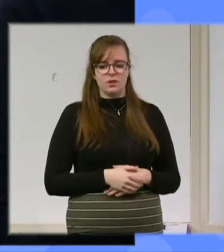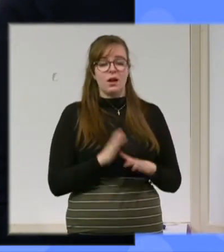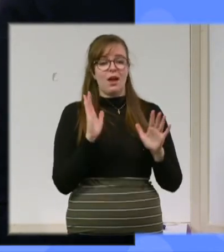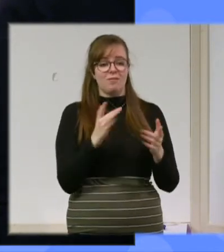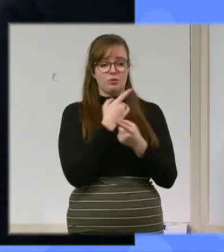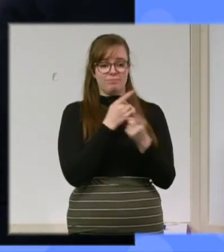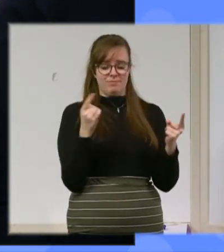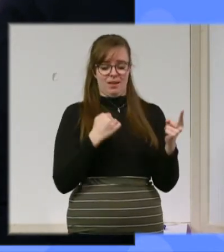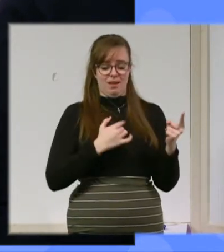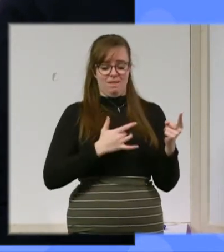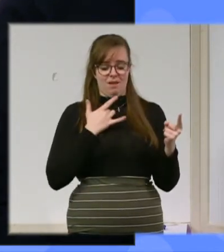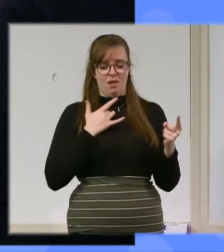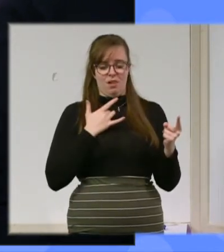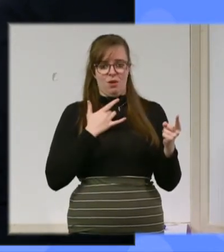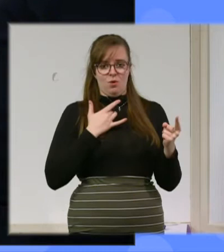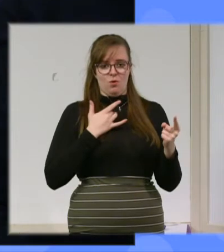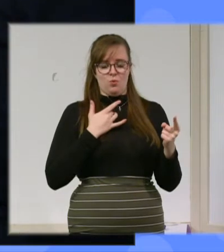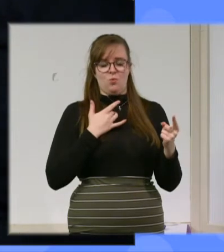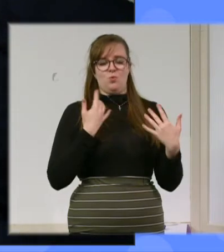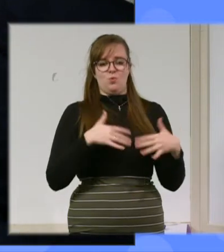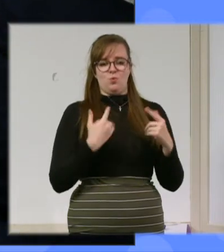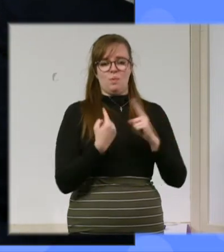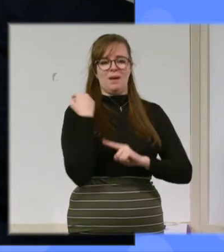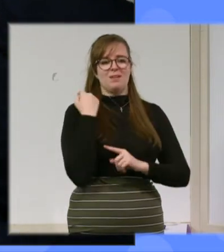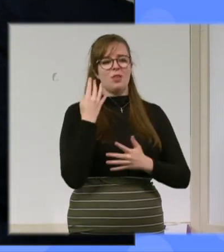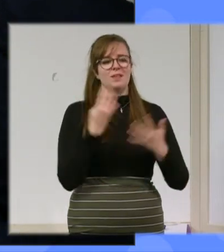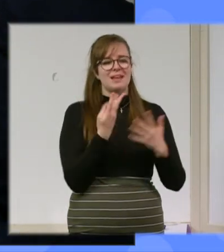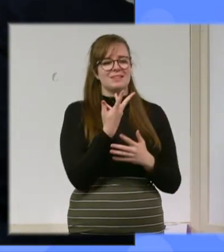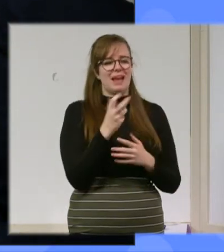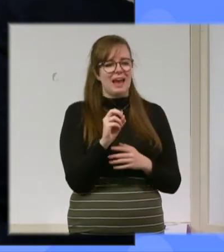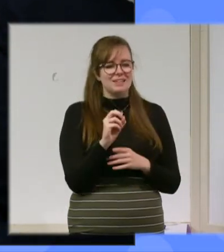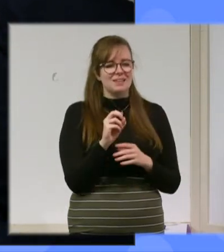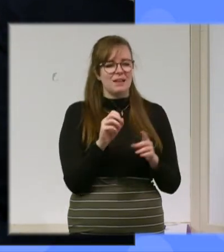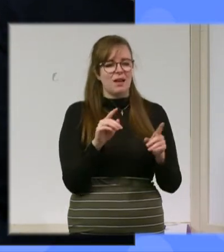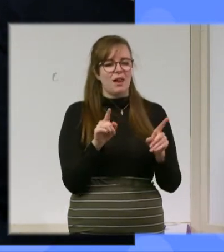out back to the nineteen eighties that are back to the future and feel about